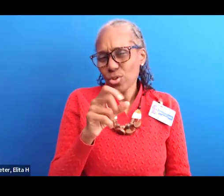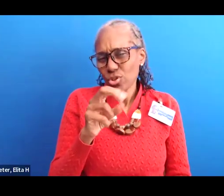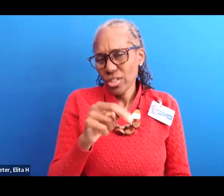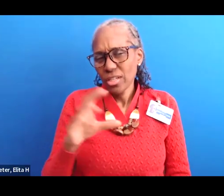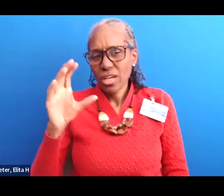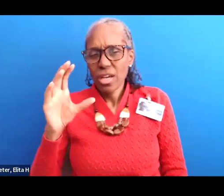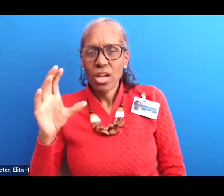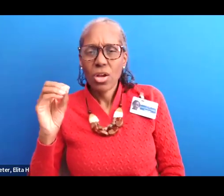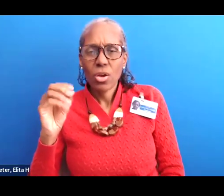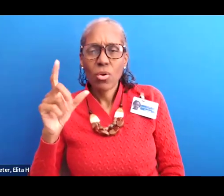I think it's supposed to be suppositories,